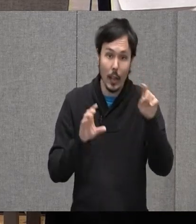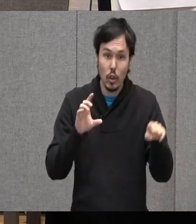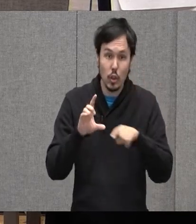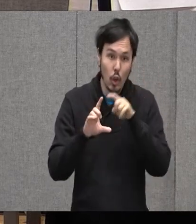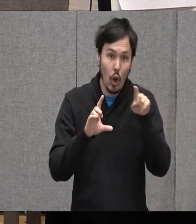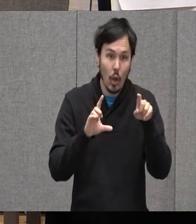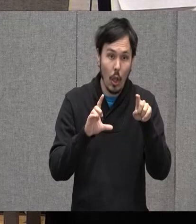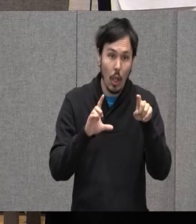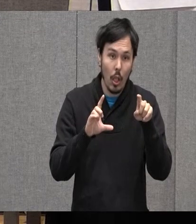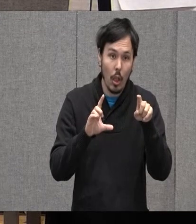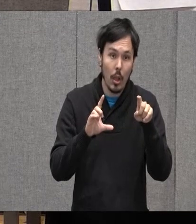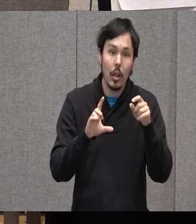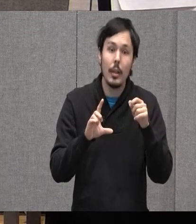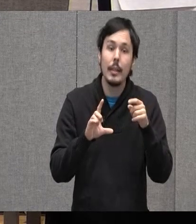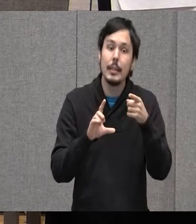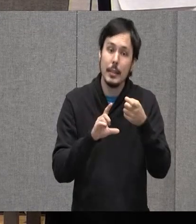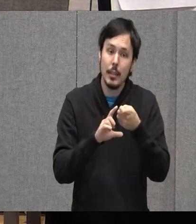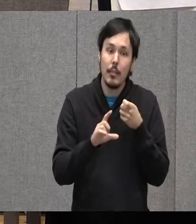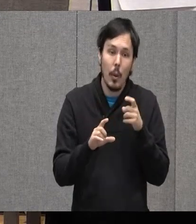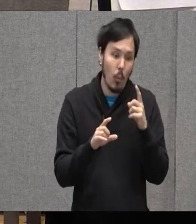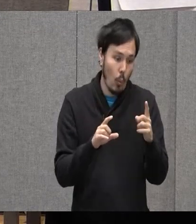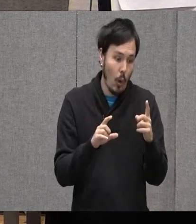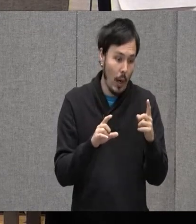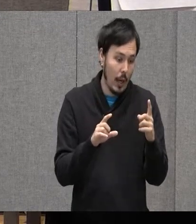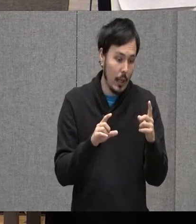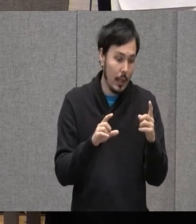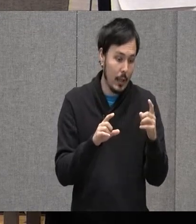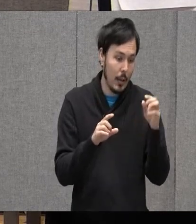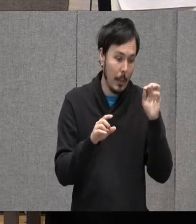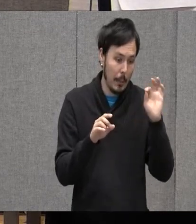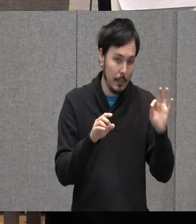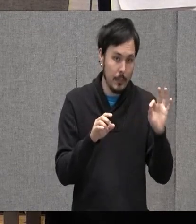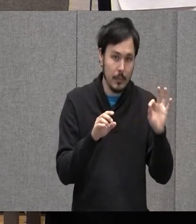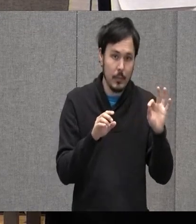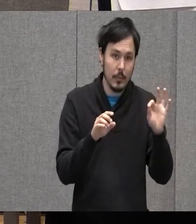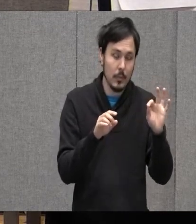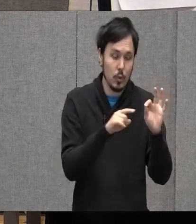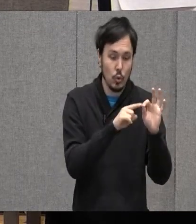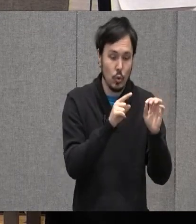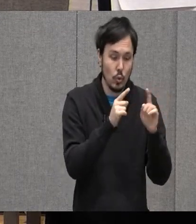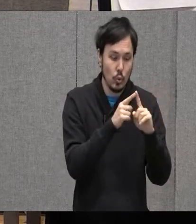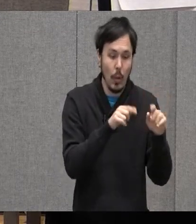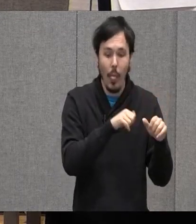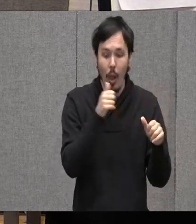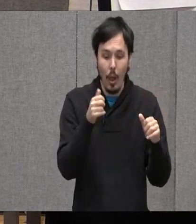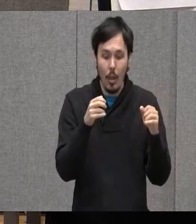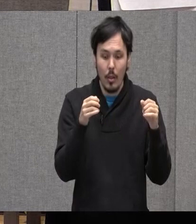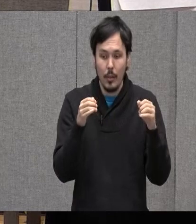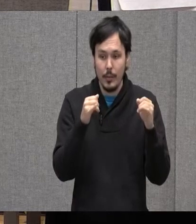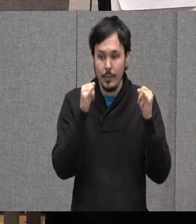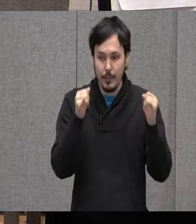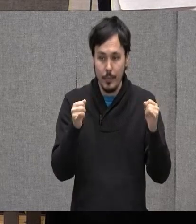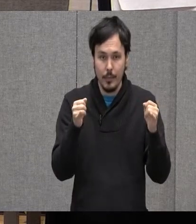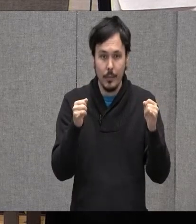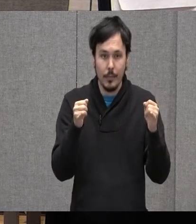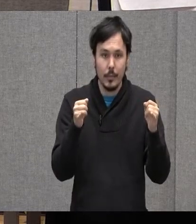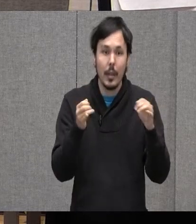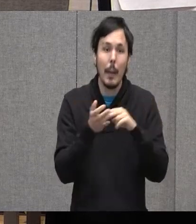it is from one end to the other end through the center. So it's the length of how wide it is.